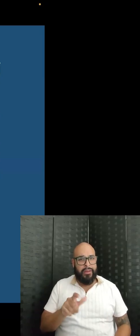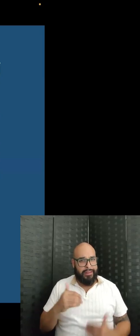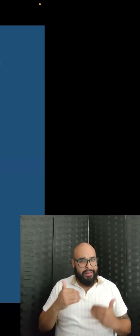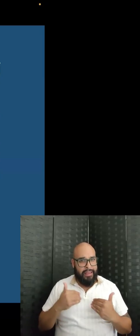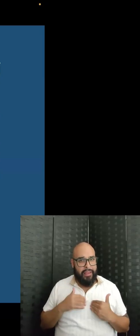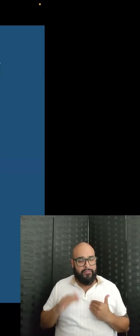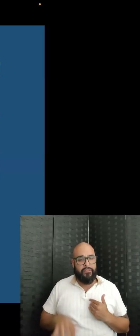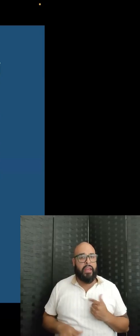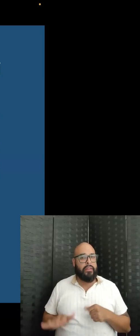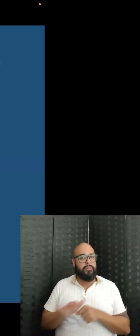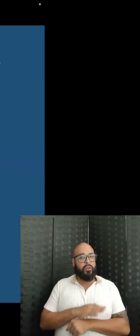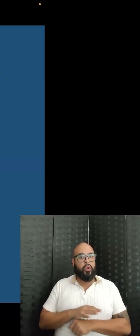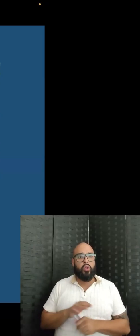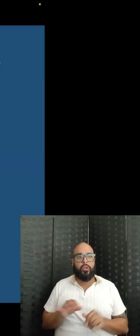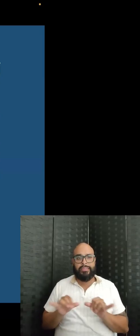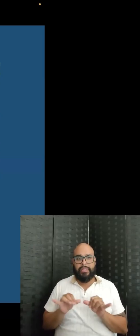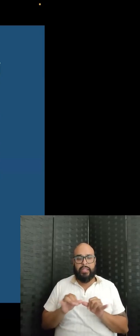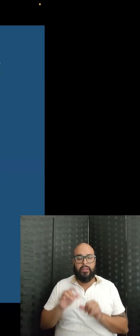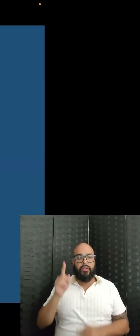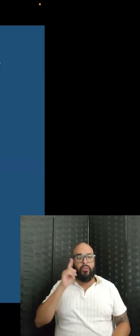And on my daughters, we didn't report a full scale.